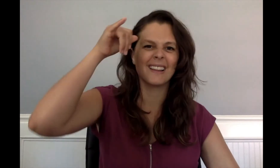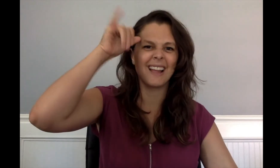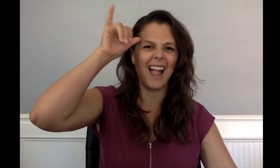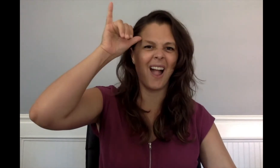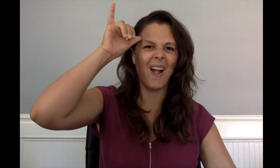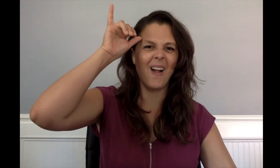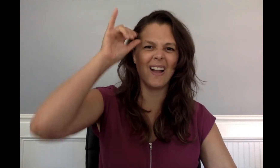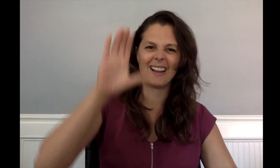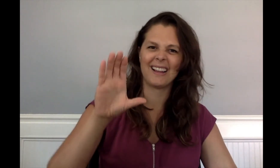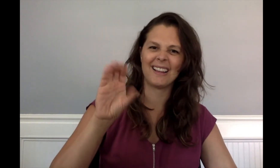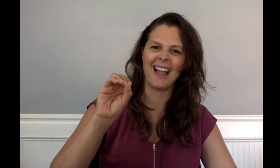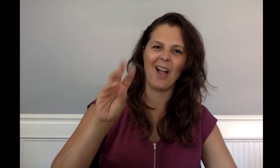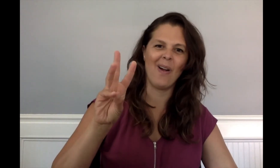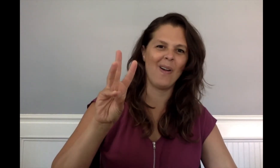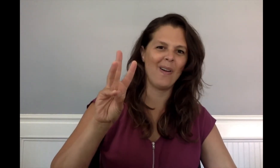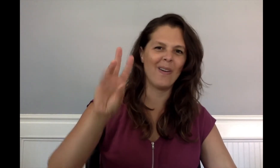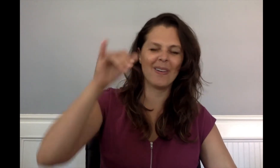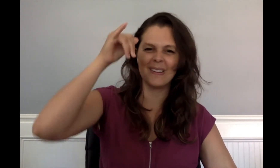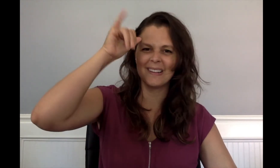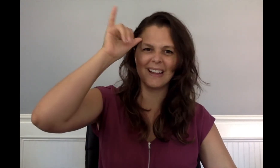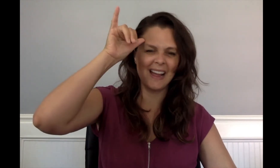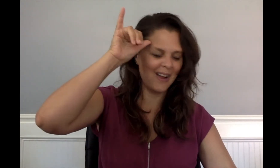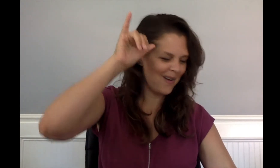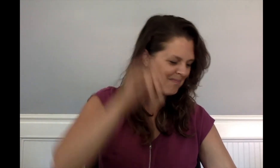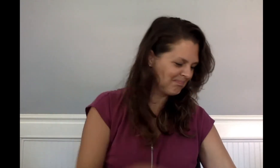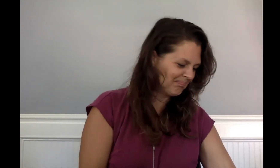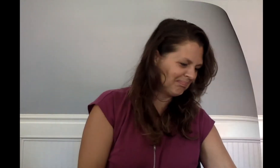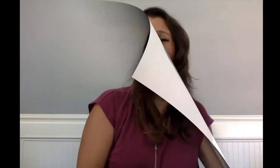C-O-W. Cow.